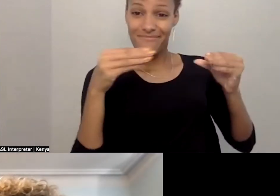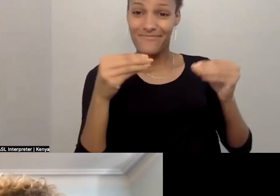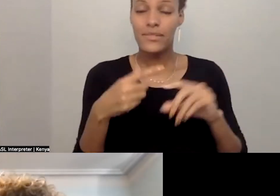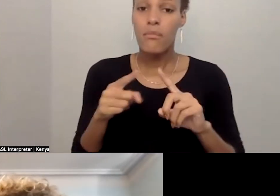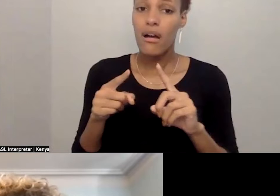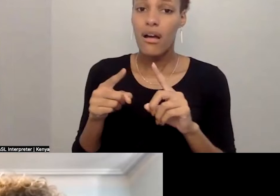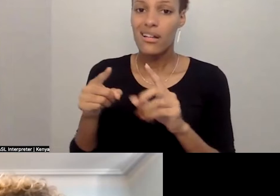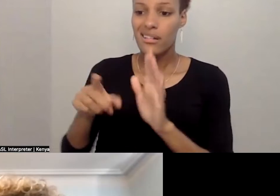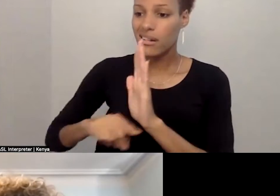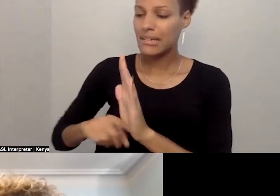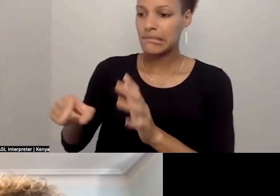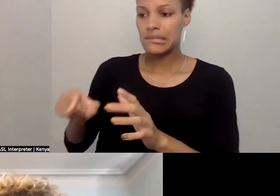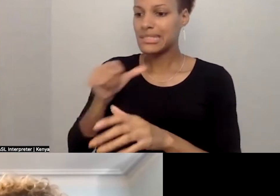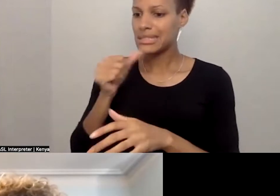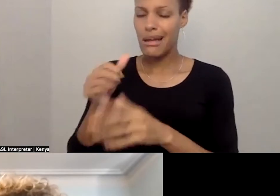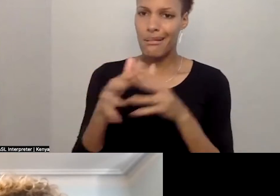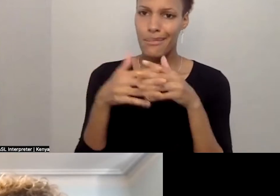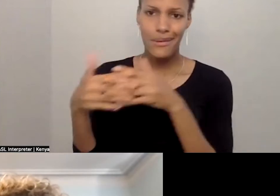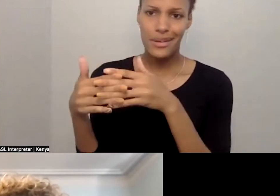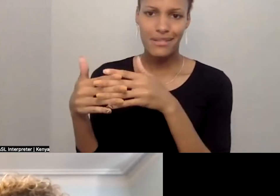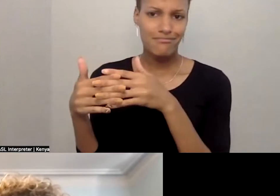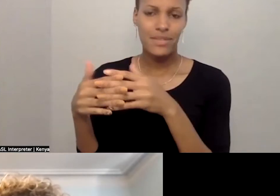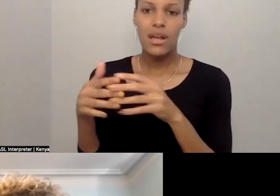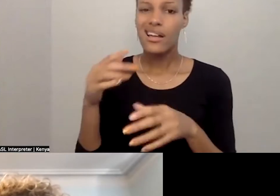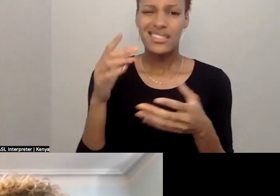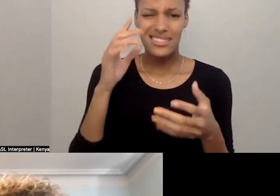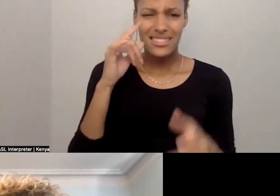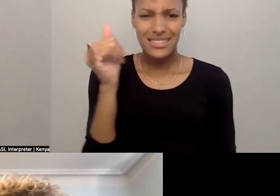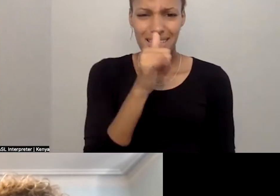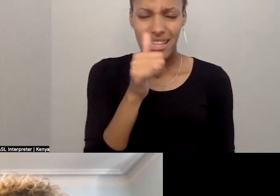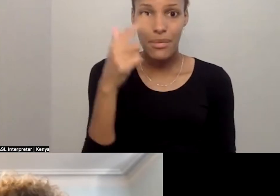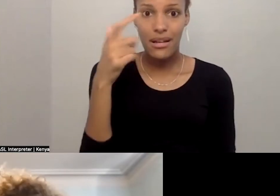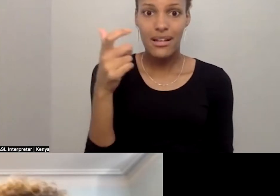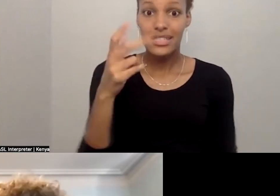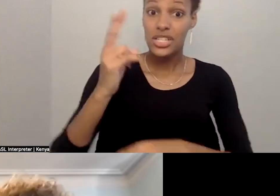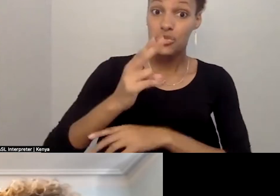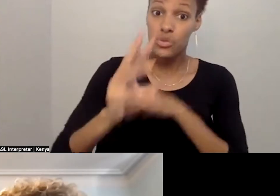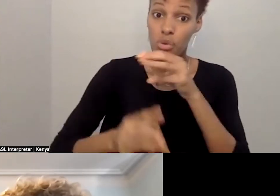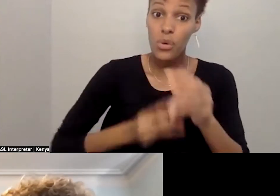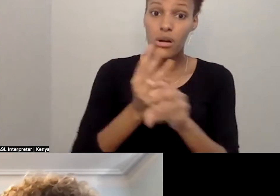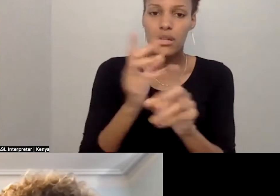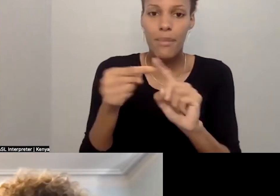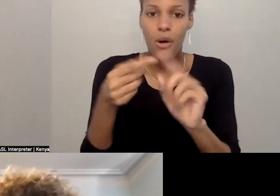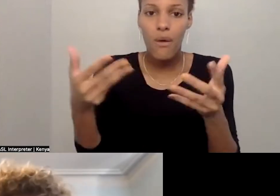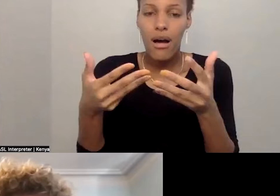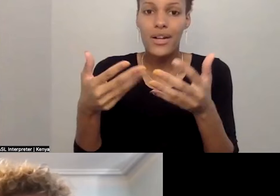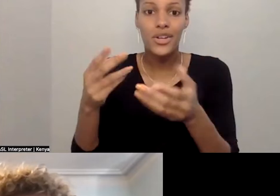is ridiculous because the history of the world is, is about human failings and it's messy